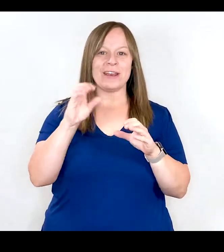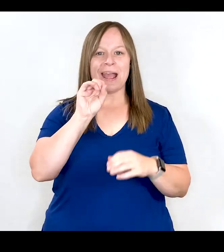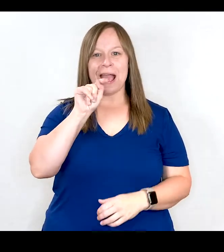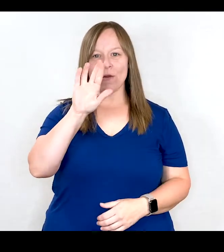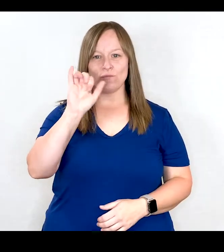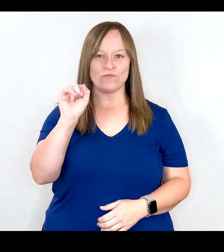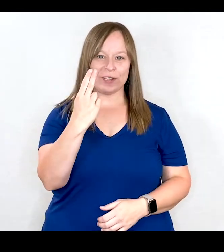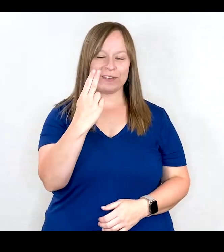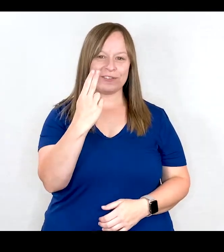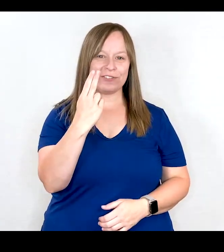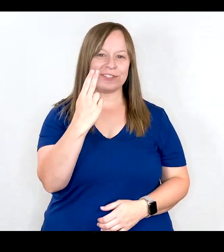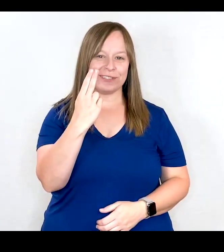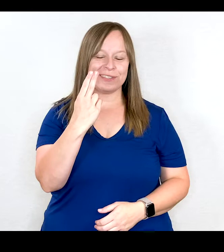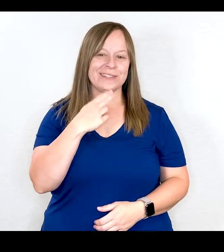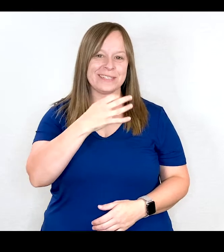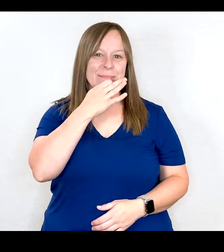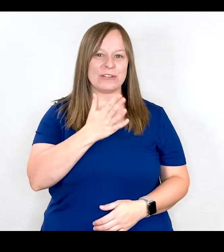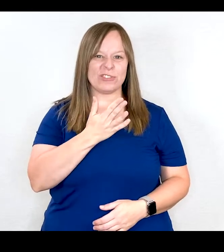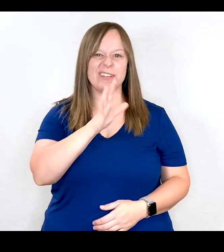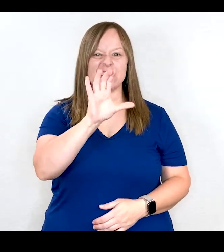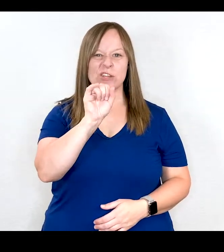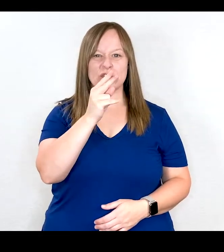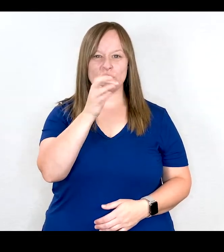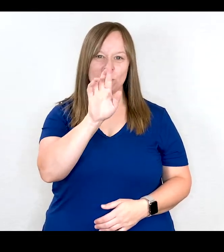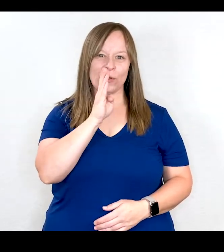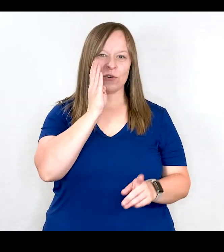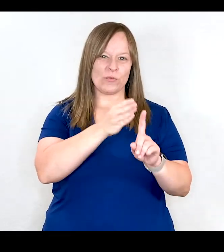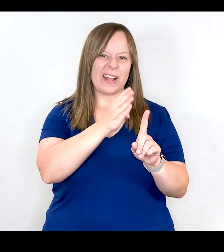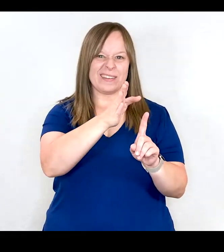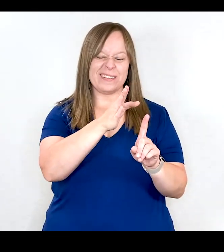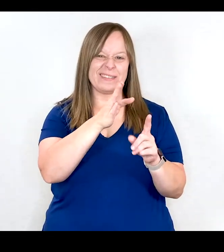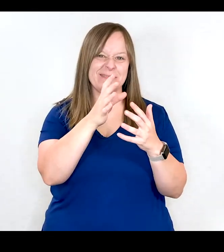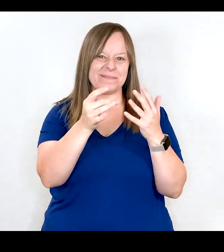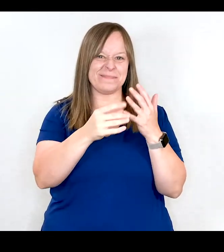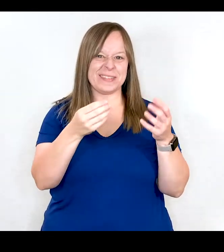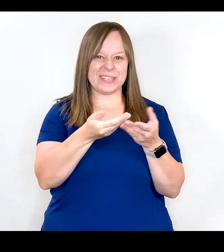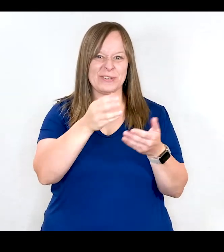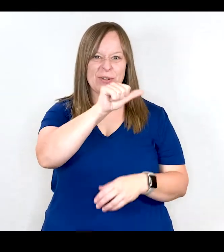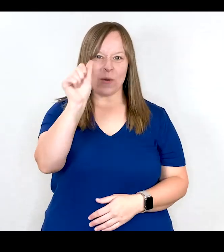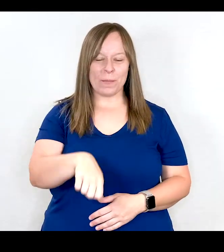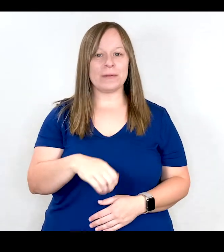specialist at Consumer Directed Choices in Albany. I use a wheelchair for mobility because